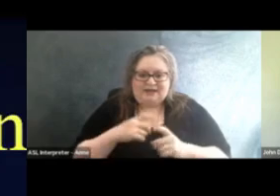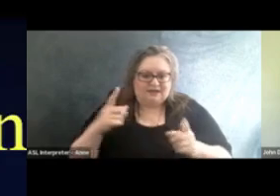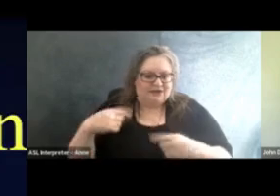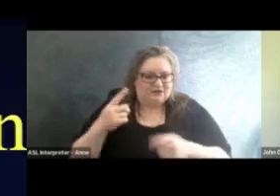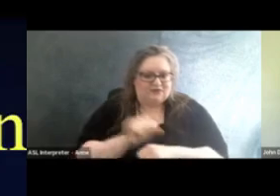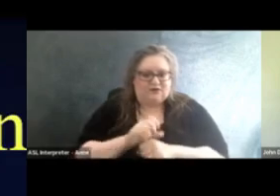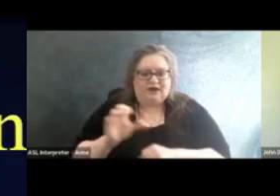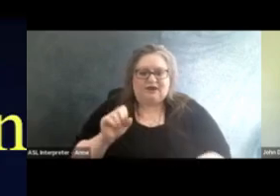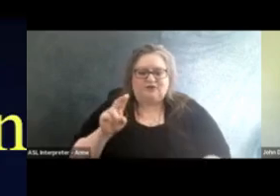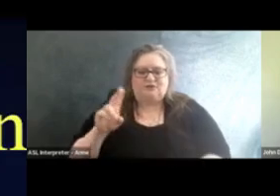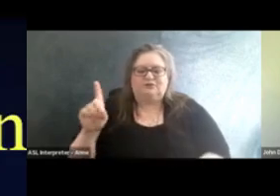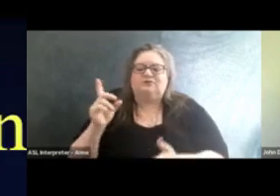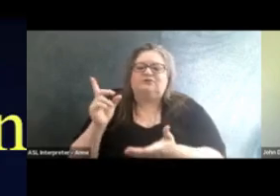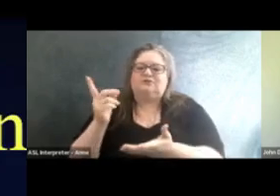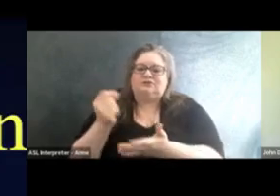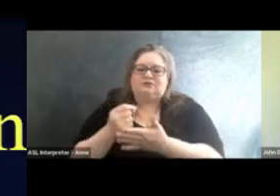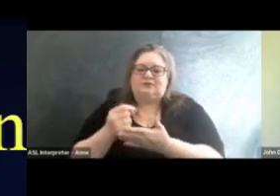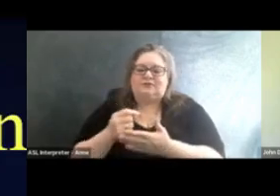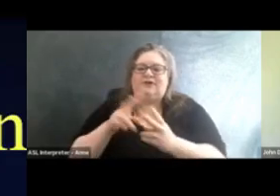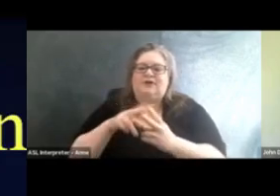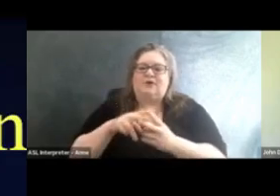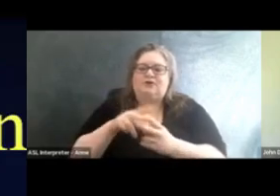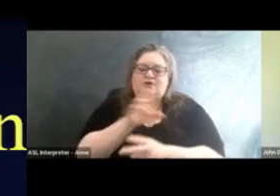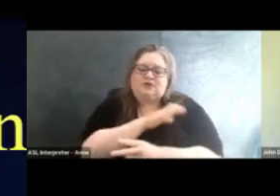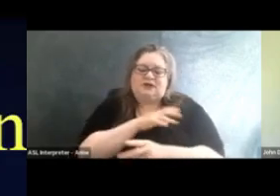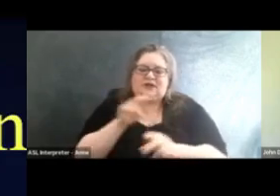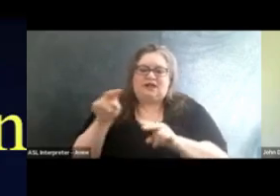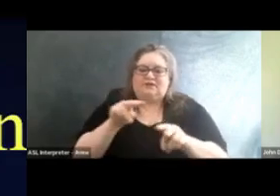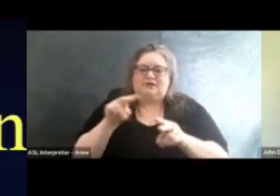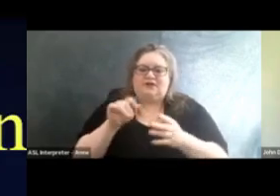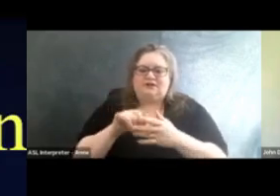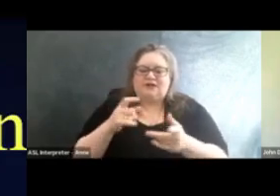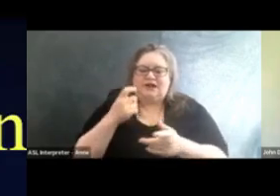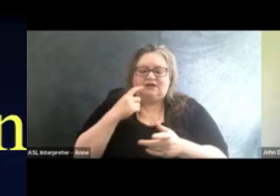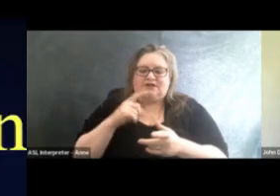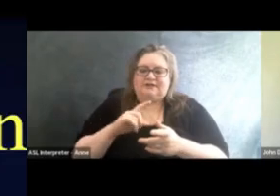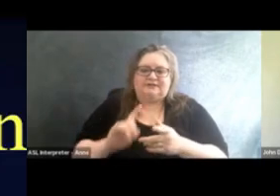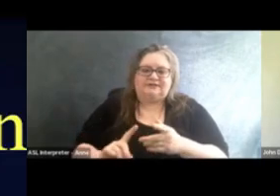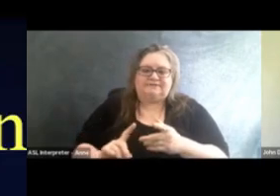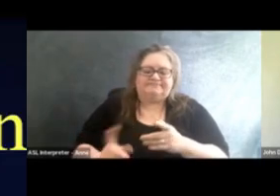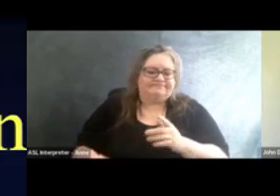use disorder treatment, there were two clinical observations that I you know, just kept coming back over and over again